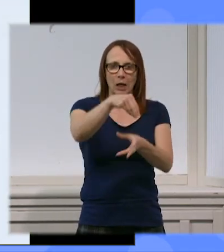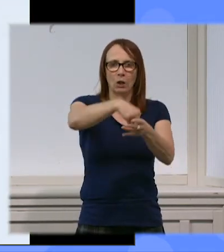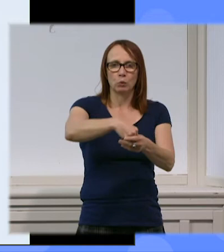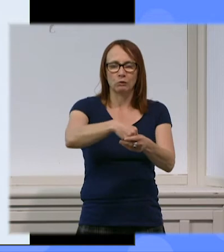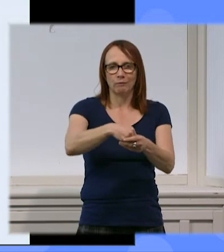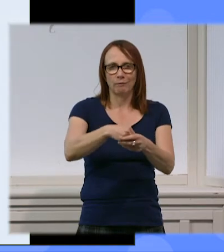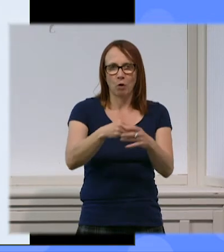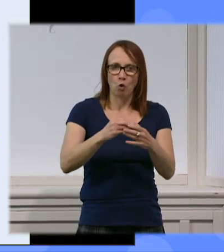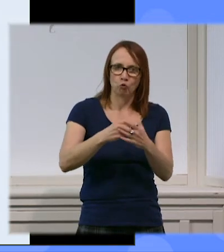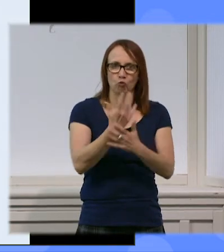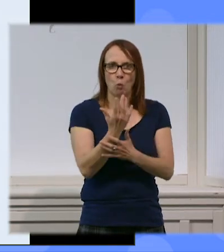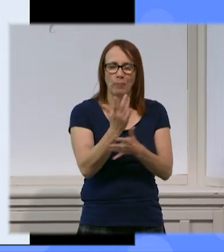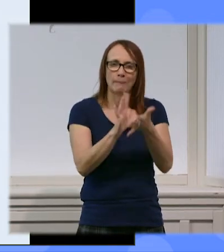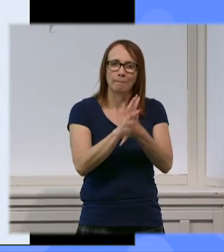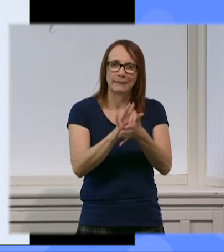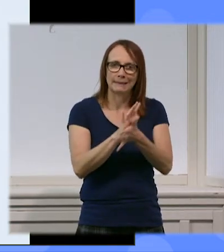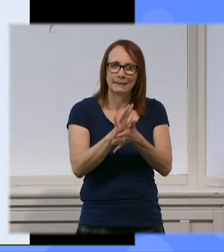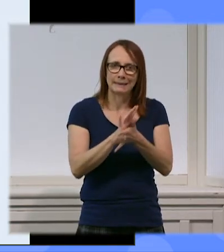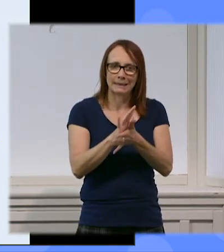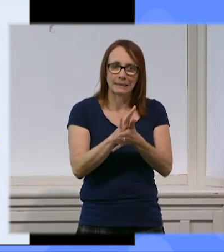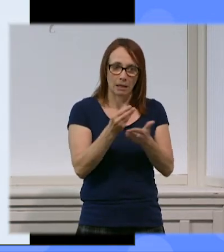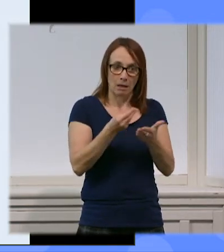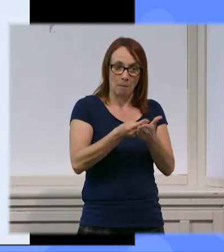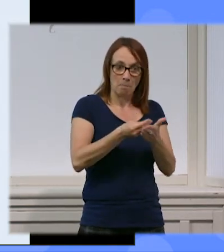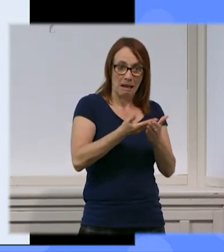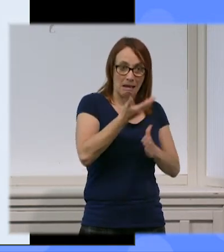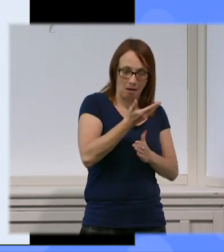is growth that combines increased prosperity with greater equality creates